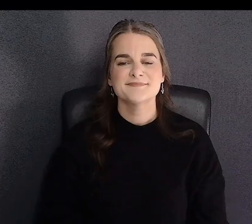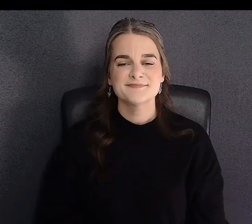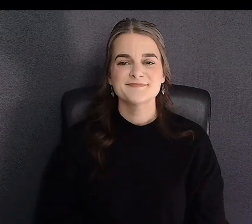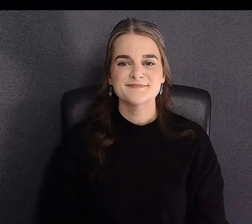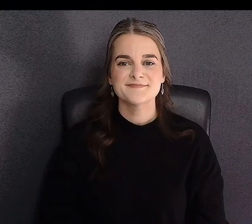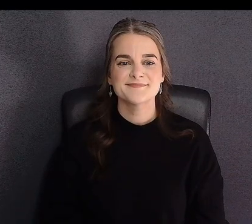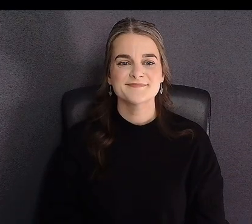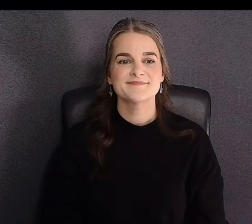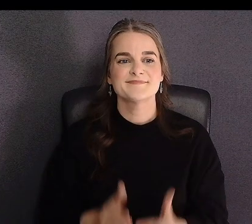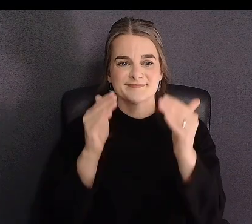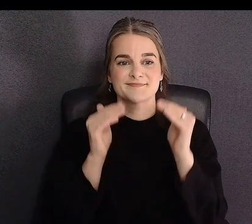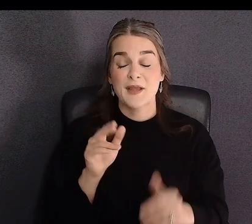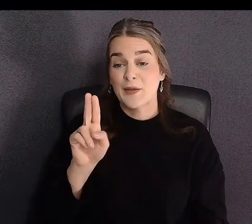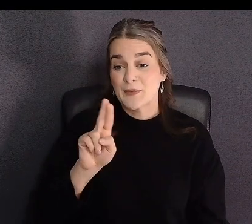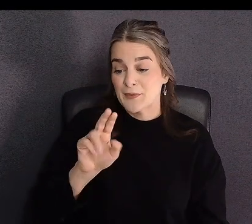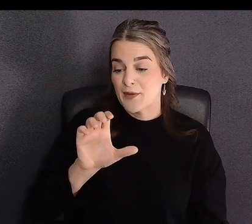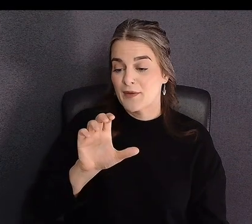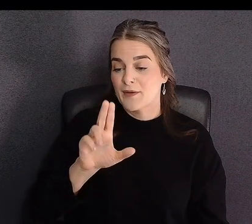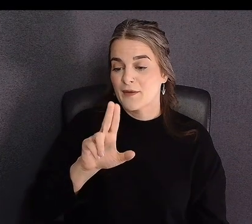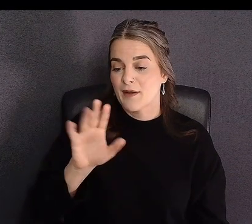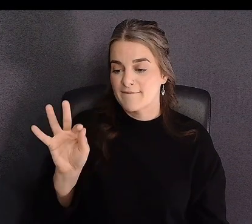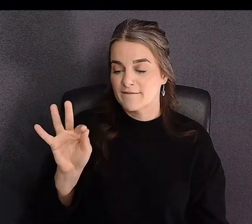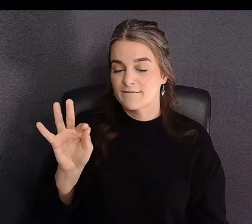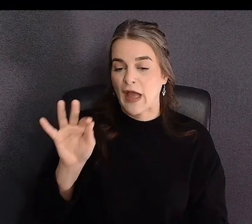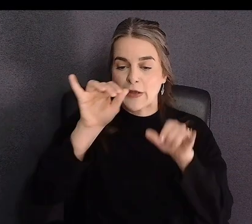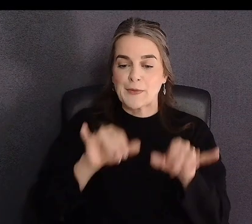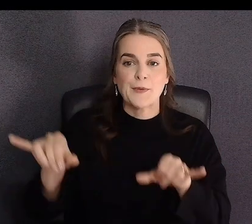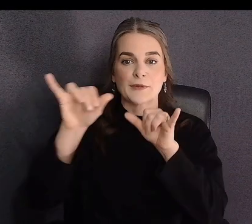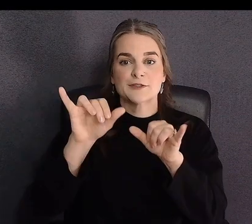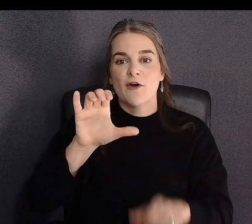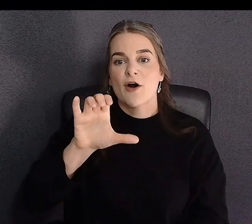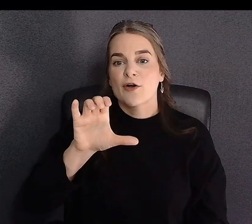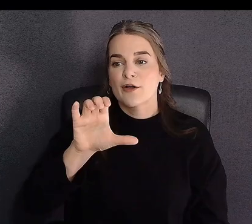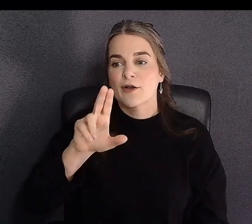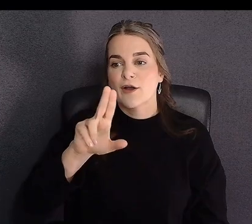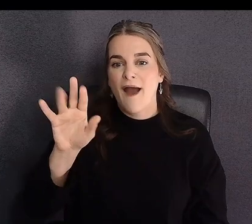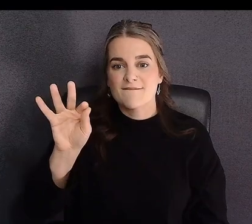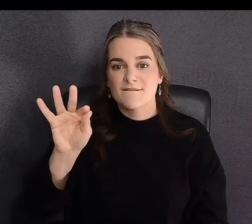Next, we have a U-cuff. So a universal cuff fits most pens, pencils, brushes.